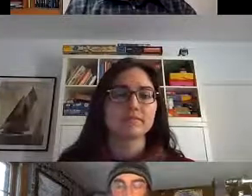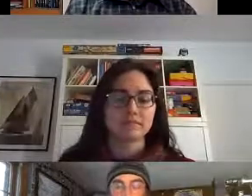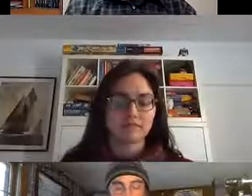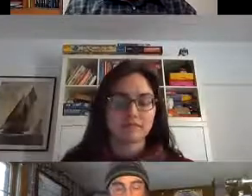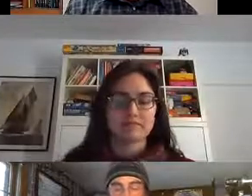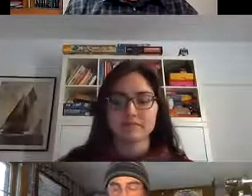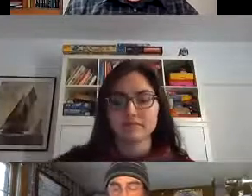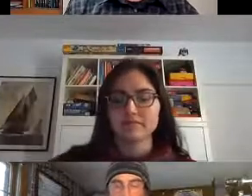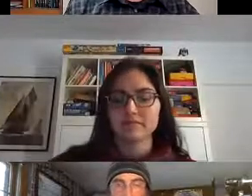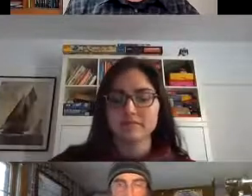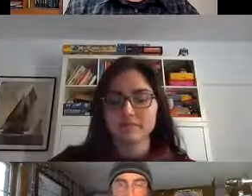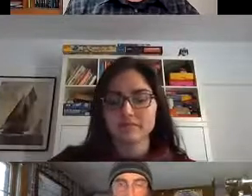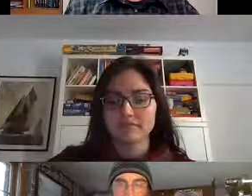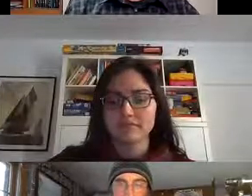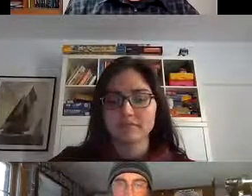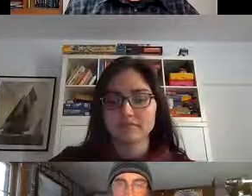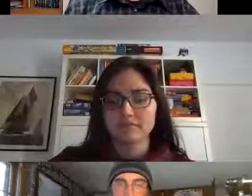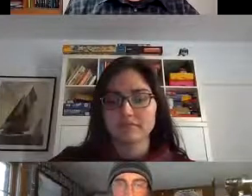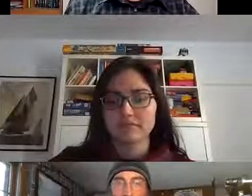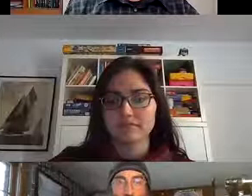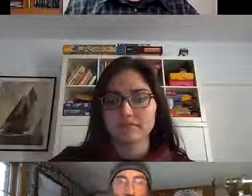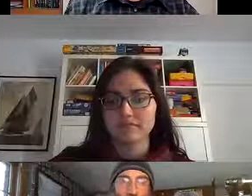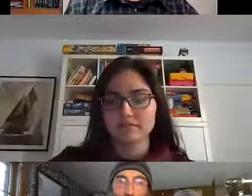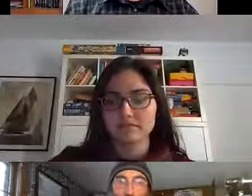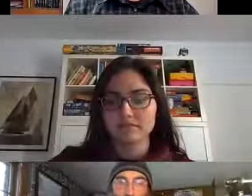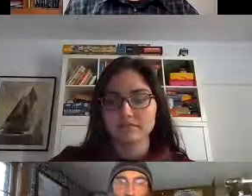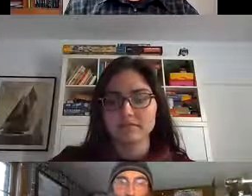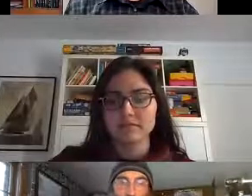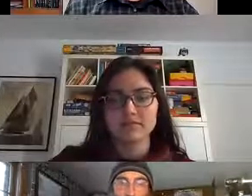So the last six or seven pages of this 24-hour comic are just stick figures,